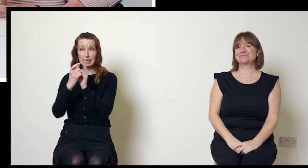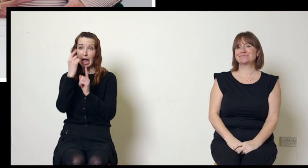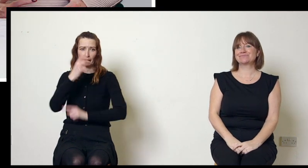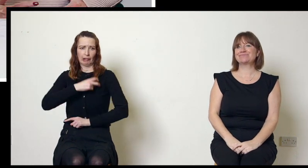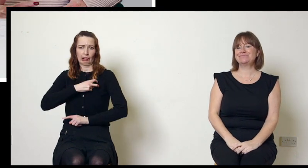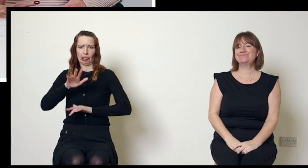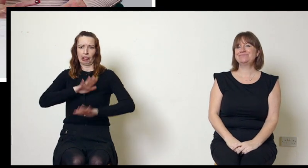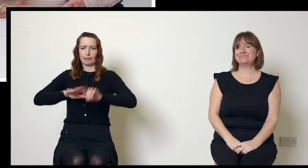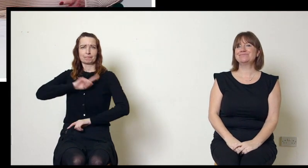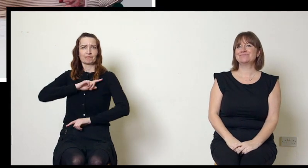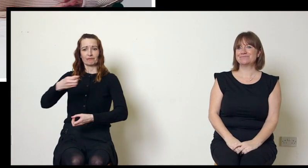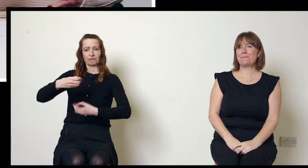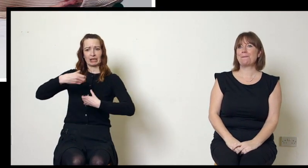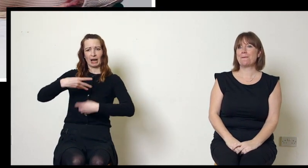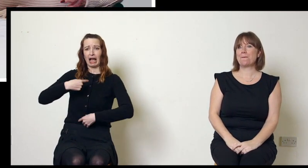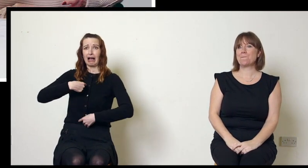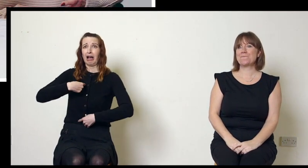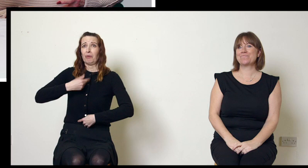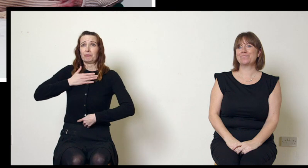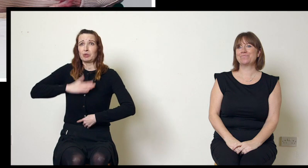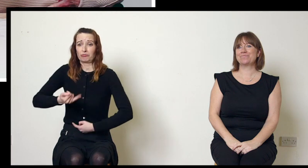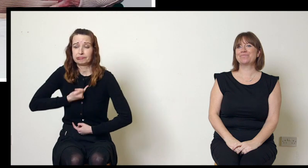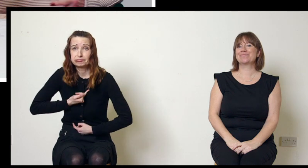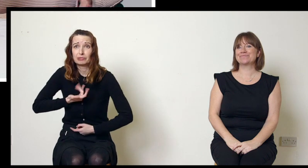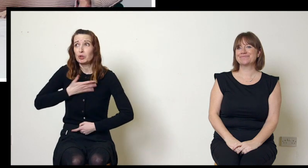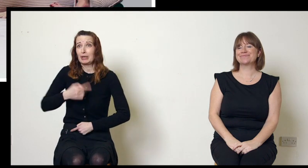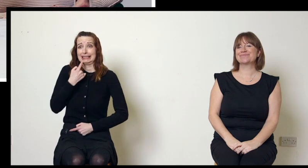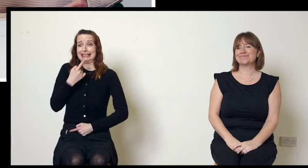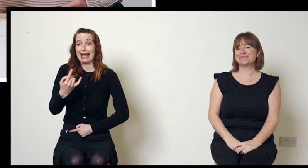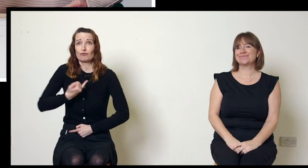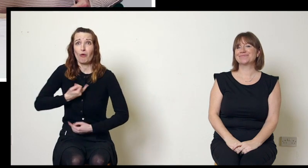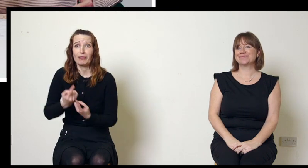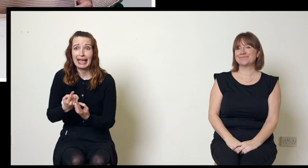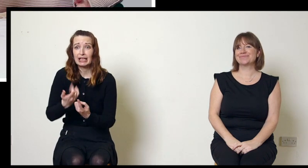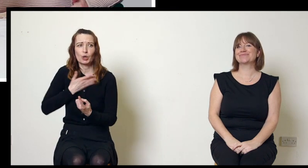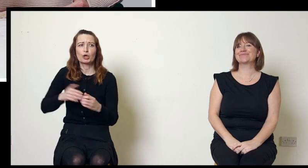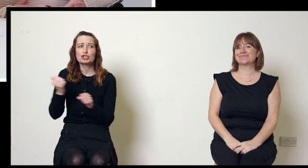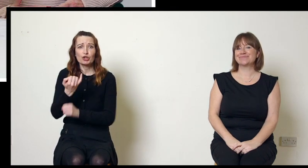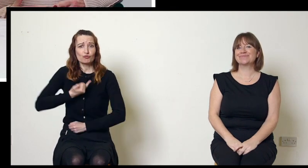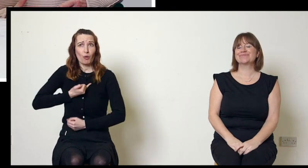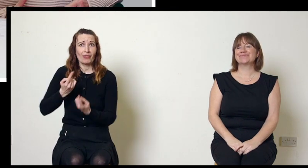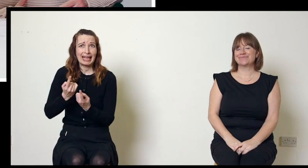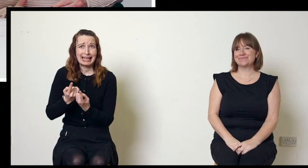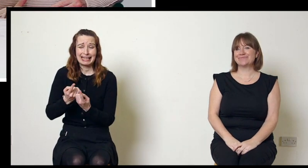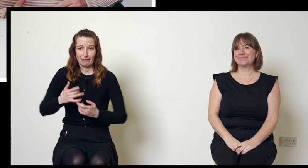the feedback is we don't want to get it wrong, we don't want to say the wrong thing, we don't want to do the wrong thing. You know, it's a bit embarrassing.